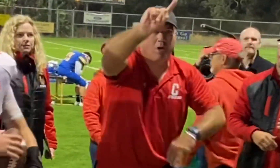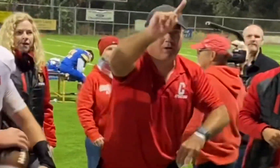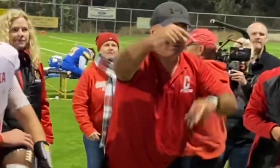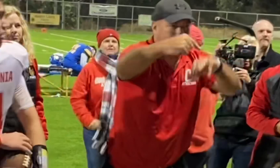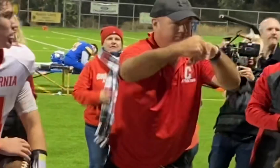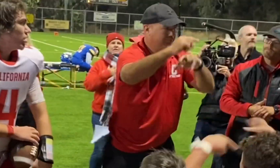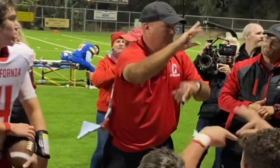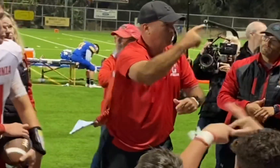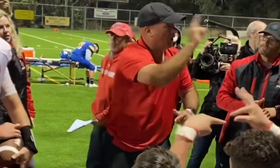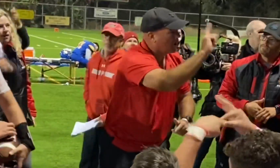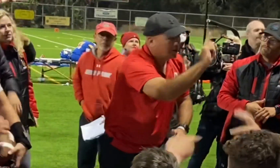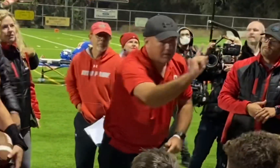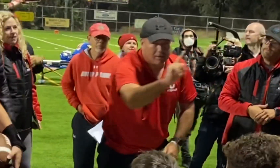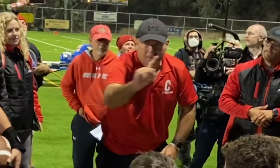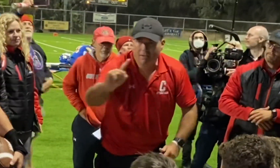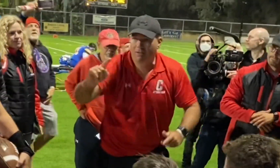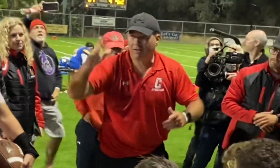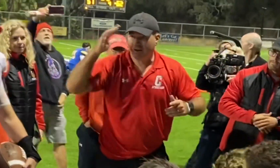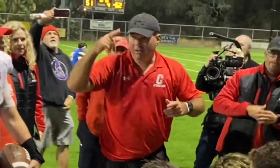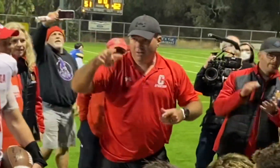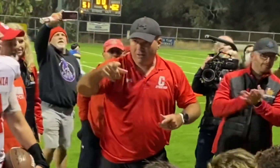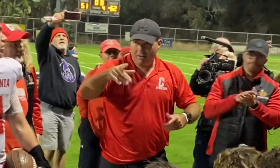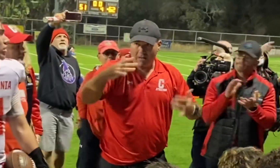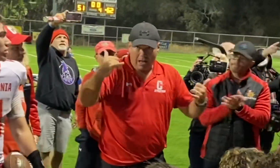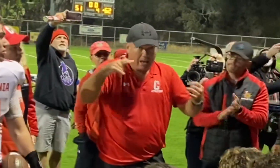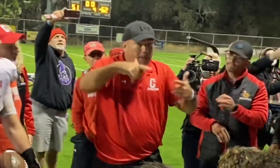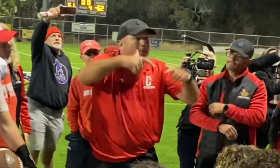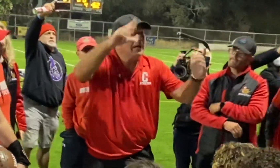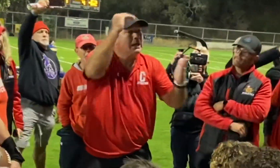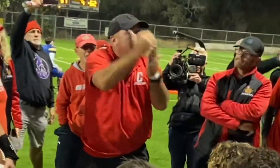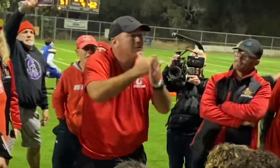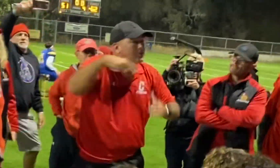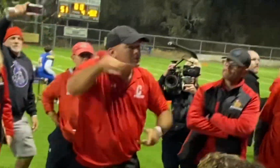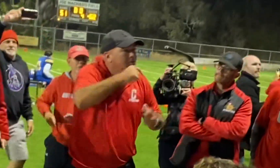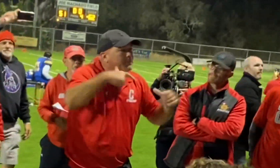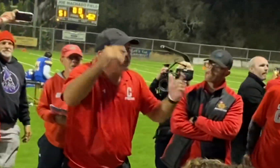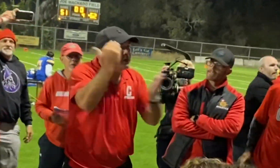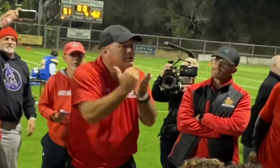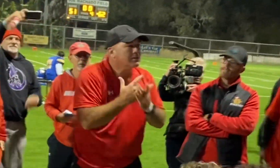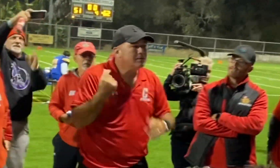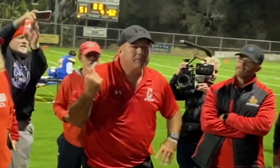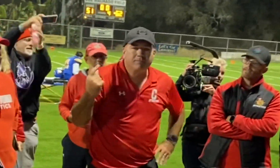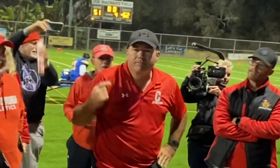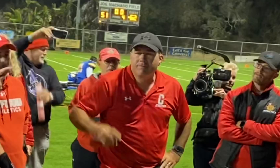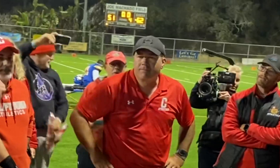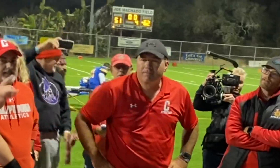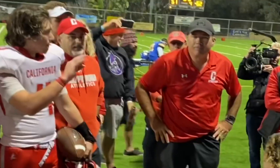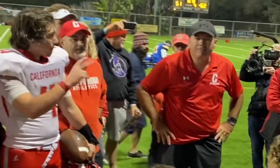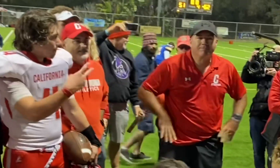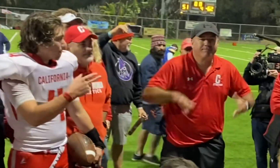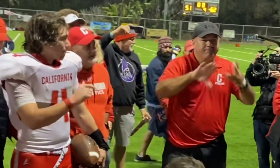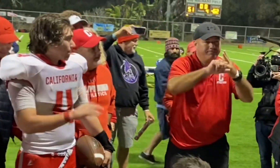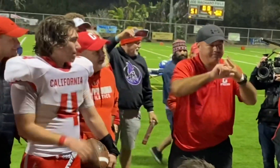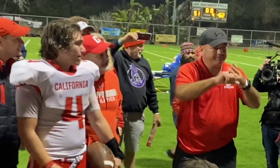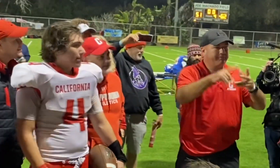one more game! a state champ ring! just one game left now you know what is your biggest lesson tonight, uh tell me, what is it? y'all correct, it is the Second Half